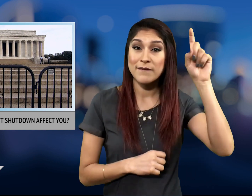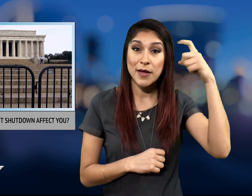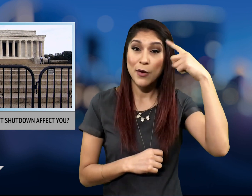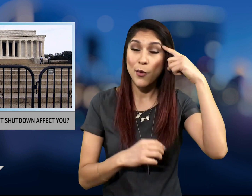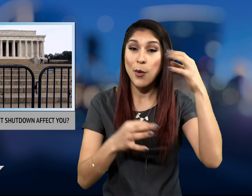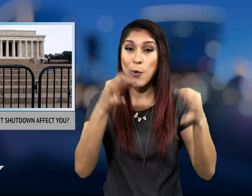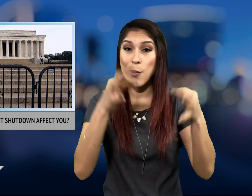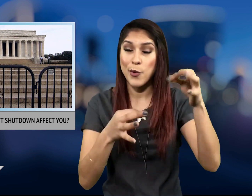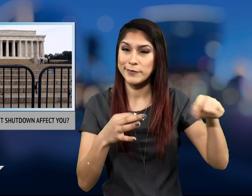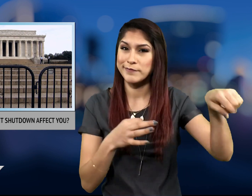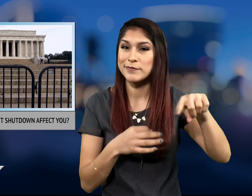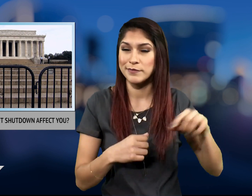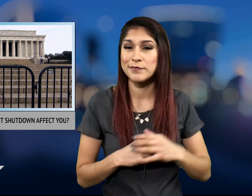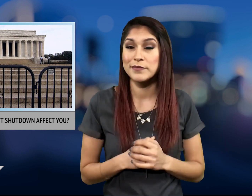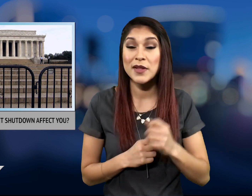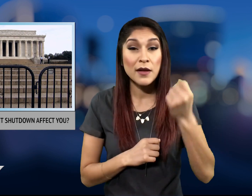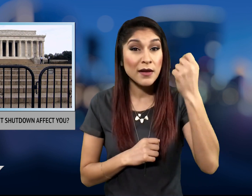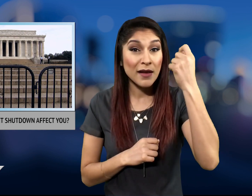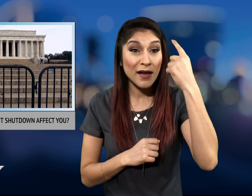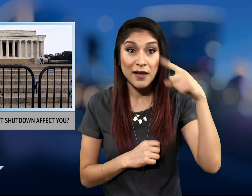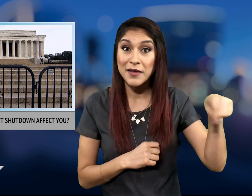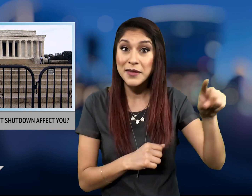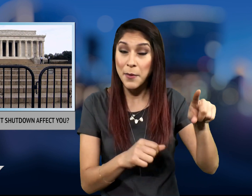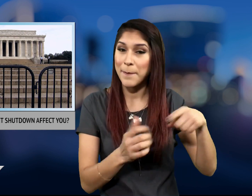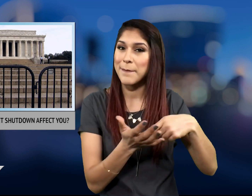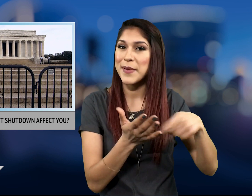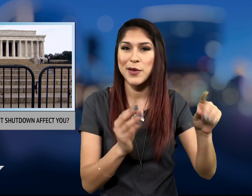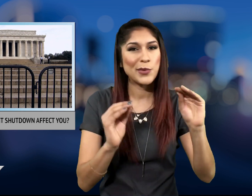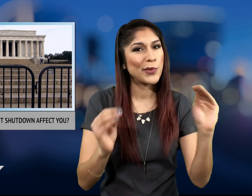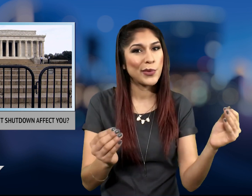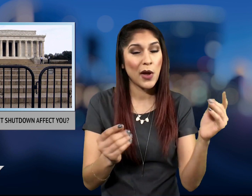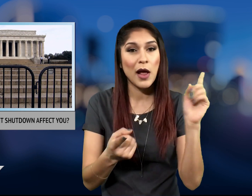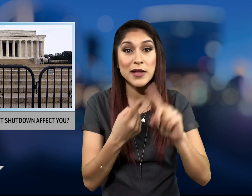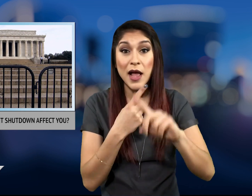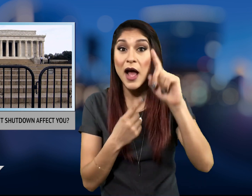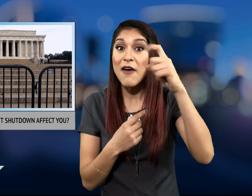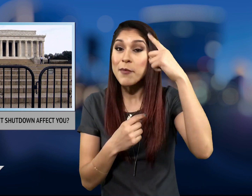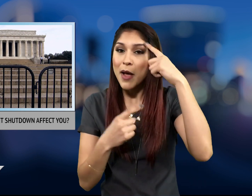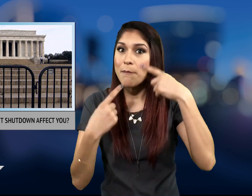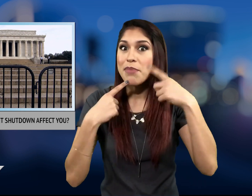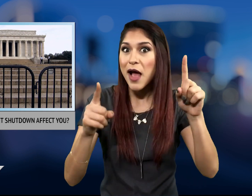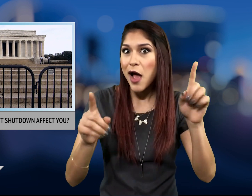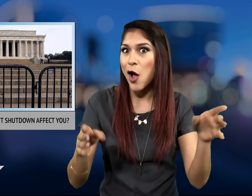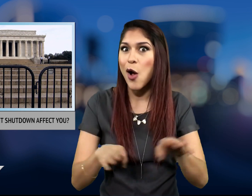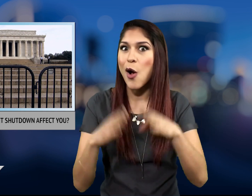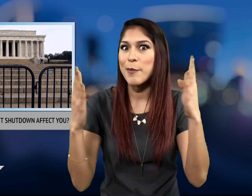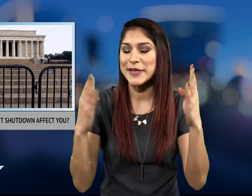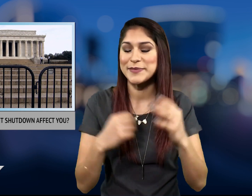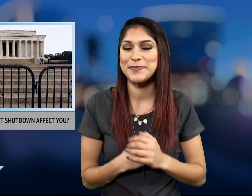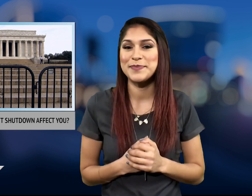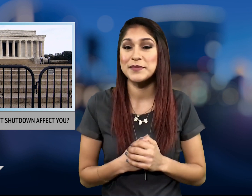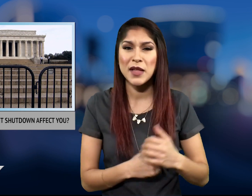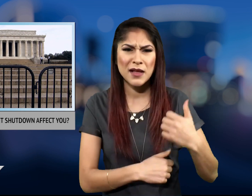and federal court staff. But they won't be paid until after the shutdown ends.